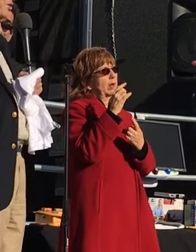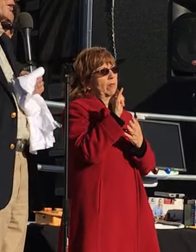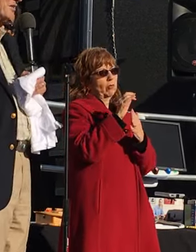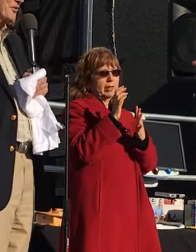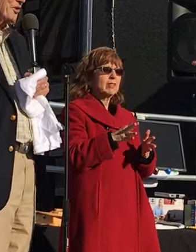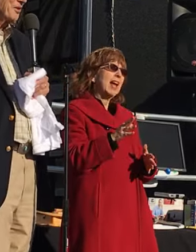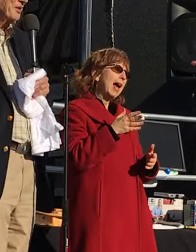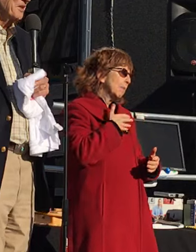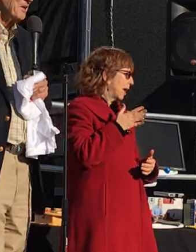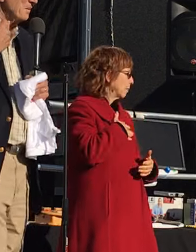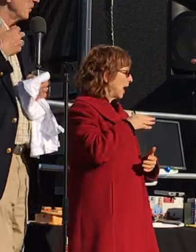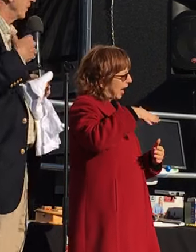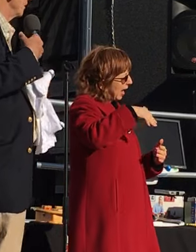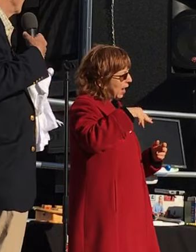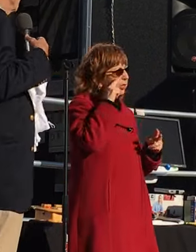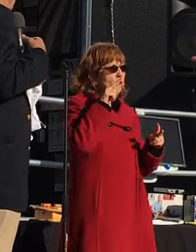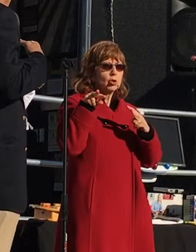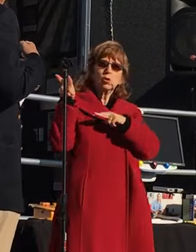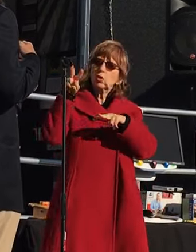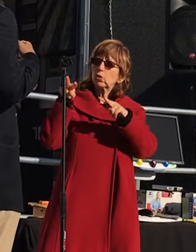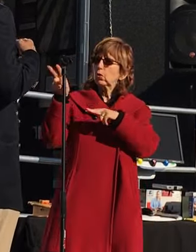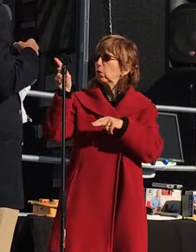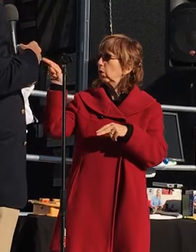had the chance to look at to go inside to see the memorial Disability Rights and I'm